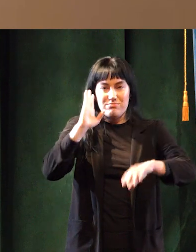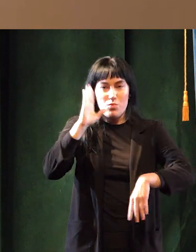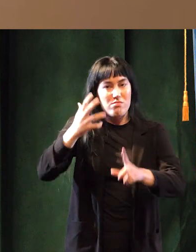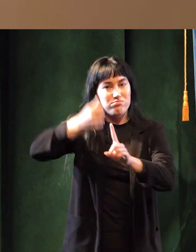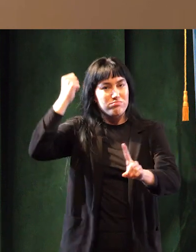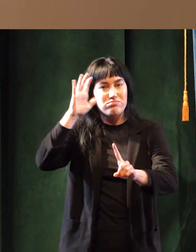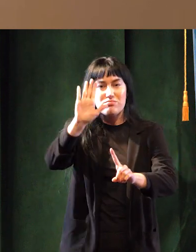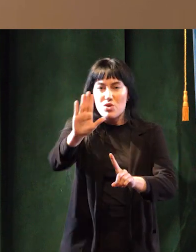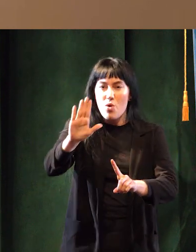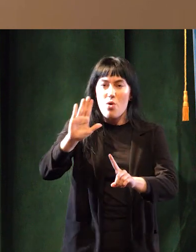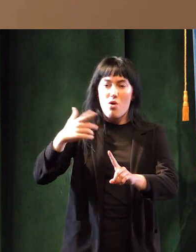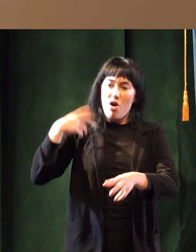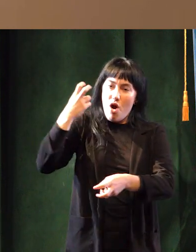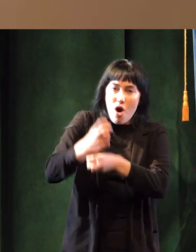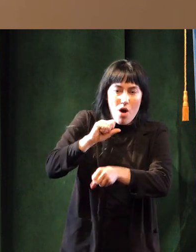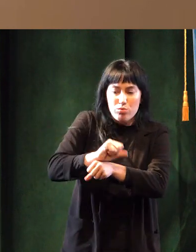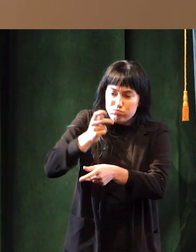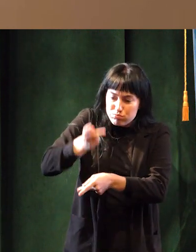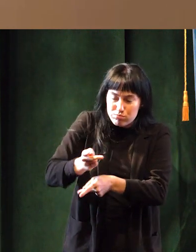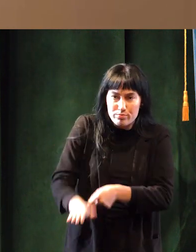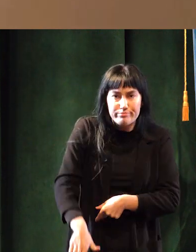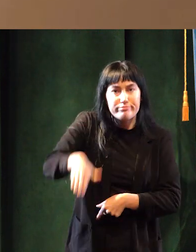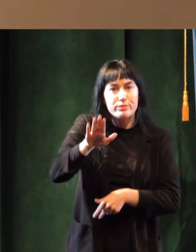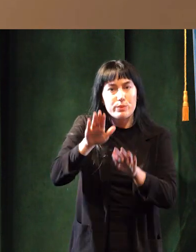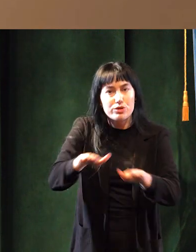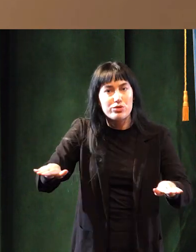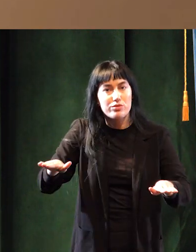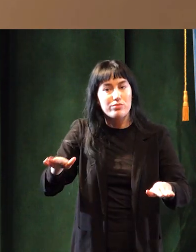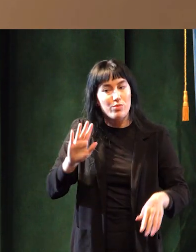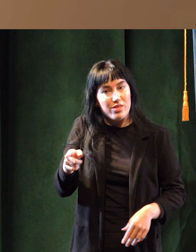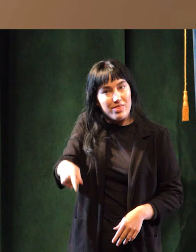will take away your decades of hard work raising your children or which they and